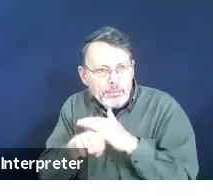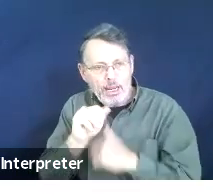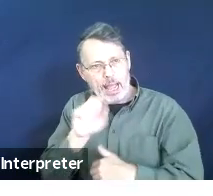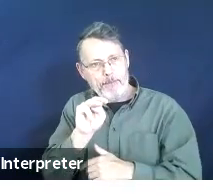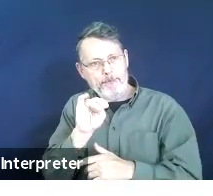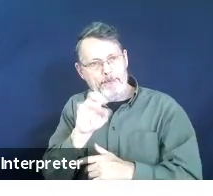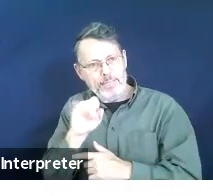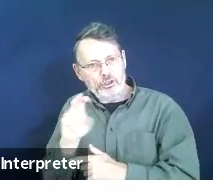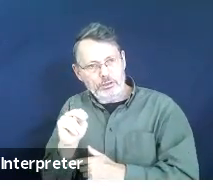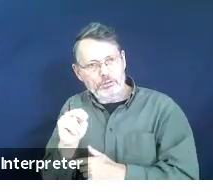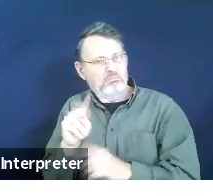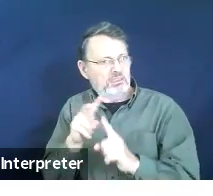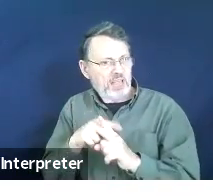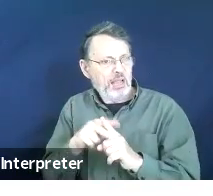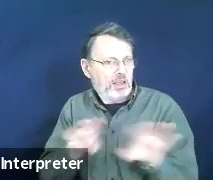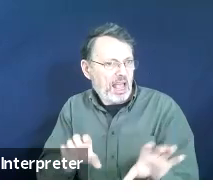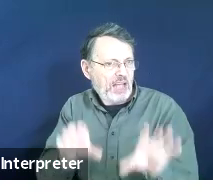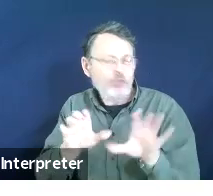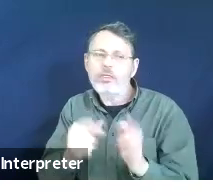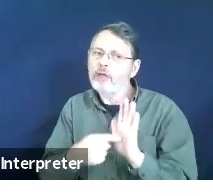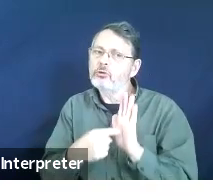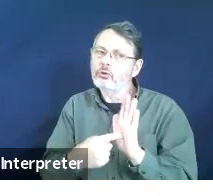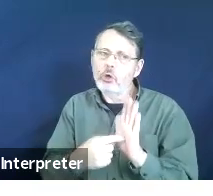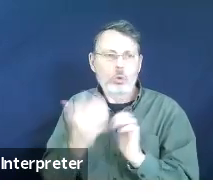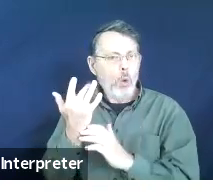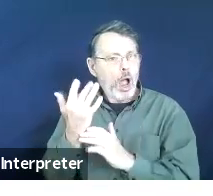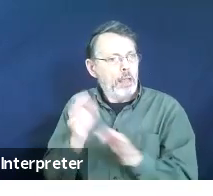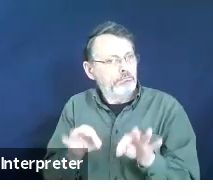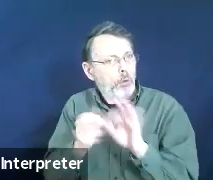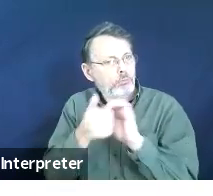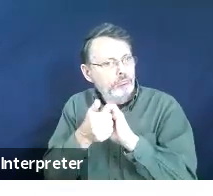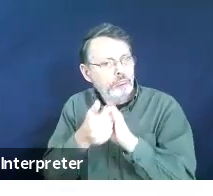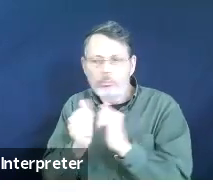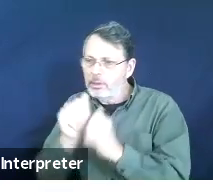that really highlights the partnership between ODIC and the Regional Disability Integration